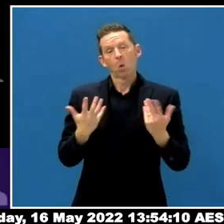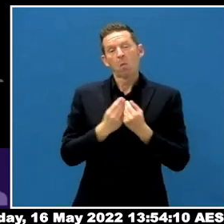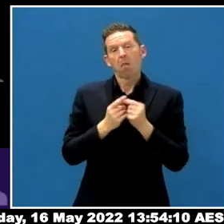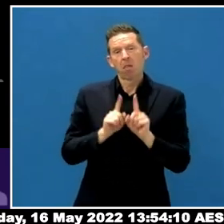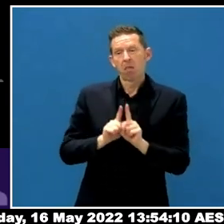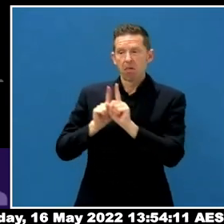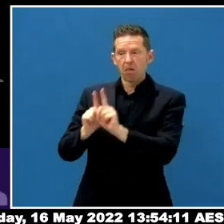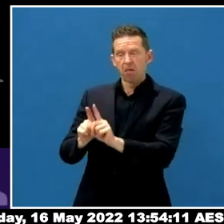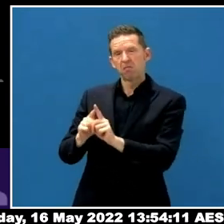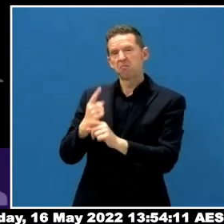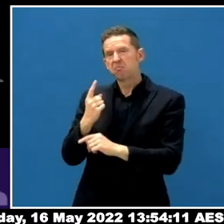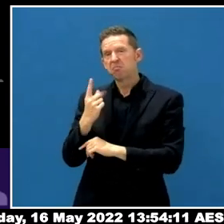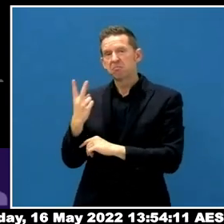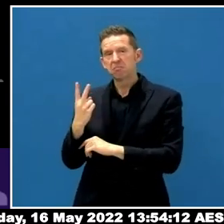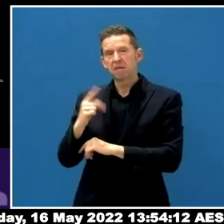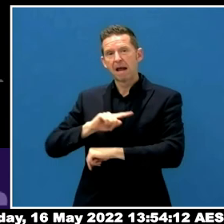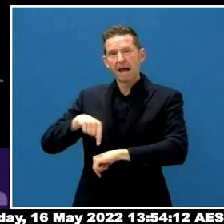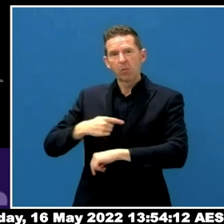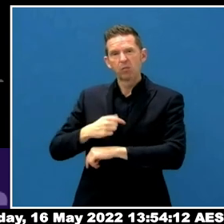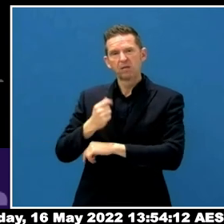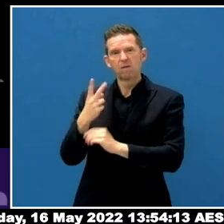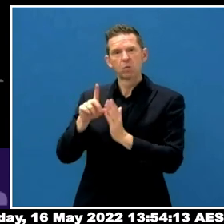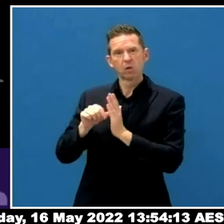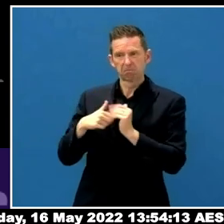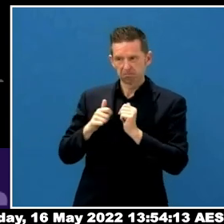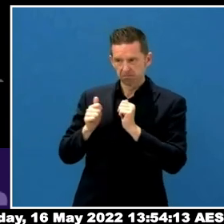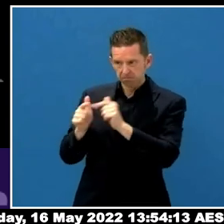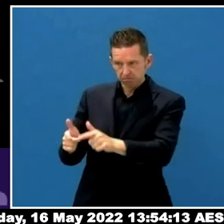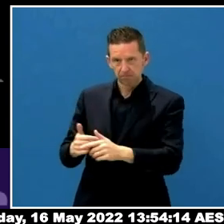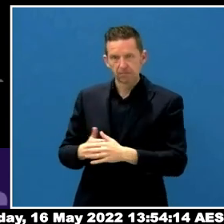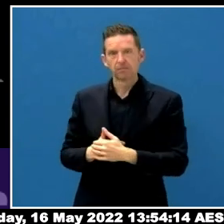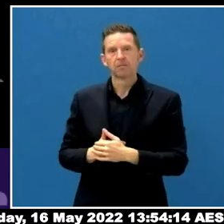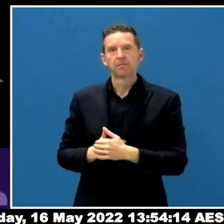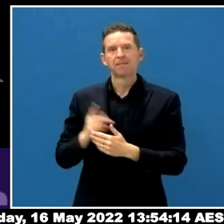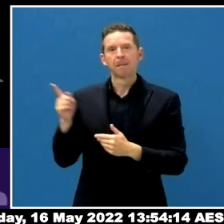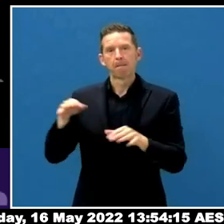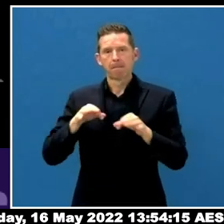and then they were going to take him for a day one week and then two days the next week.